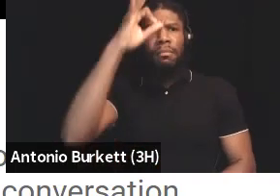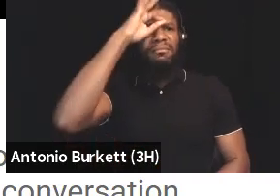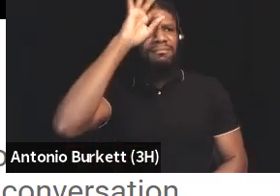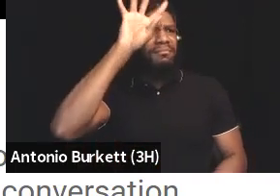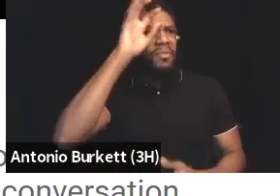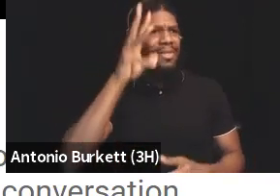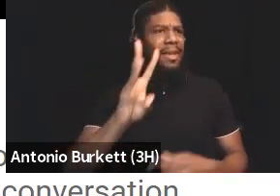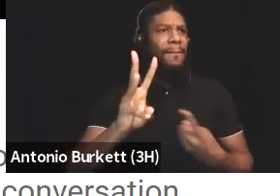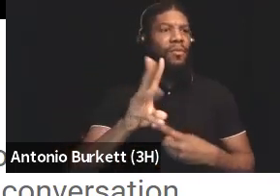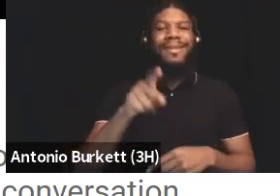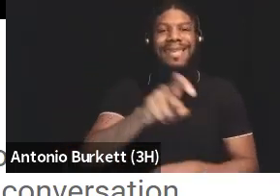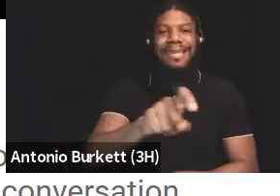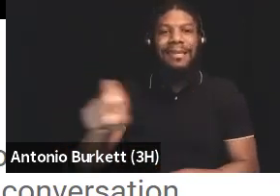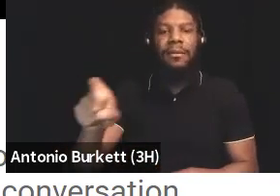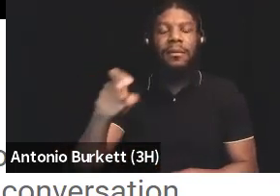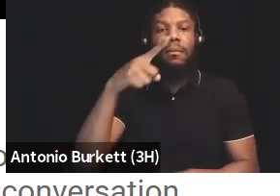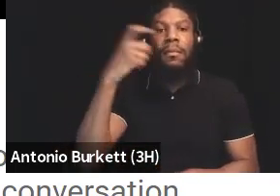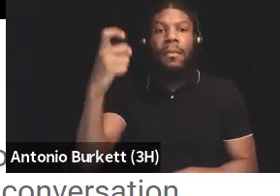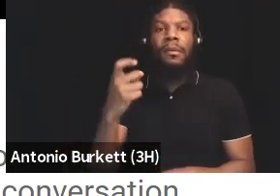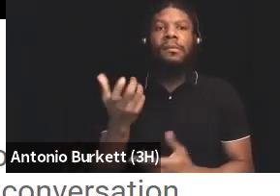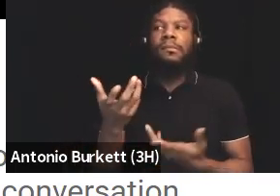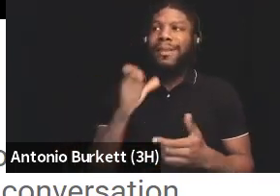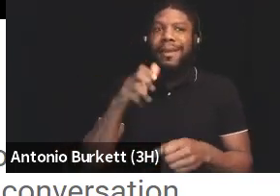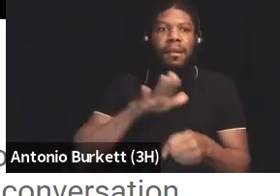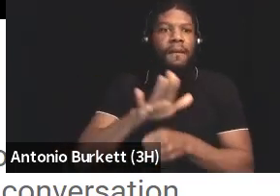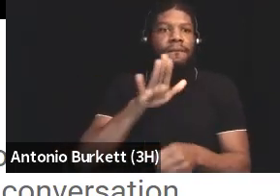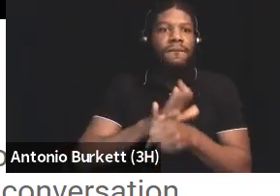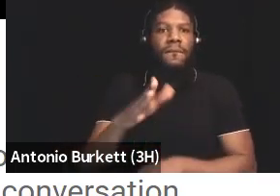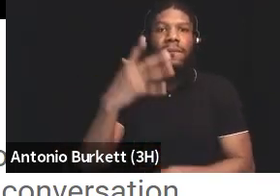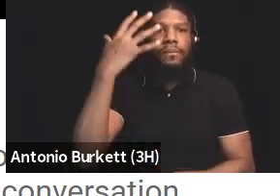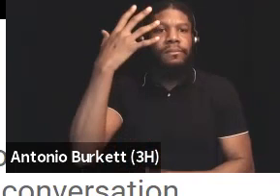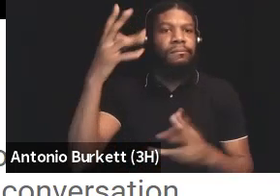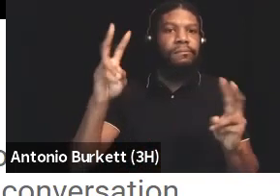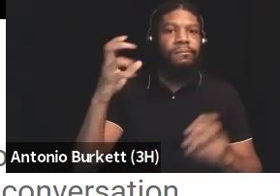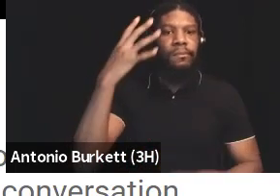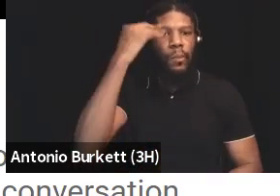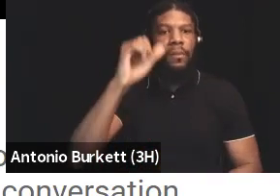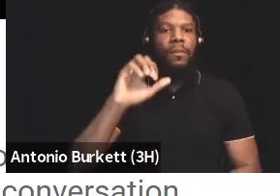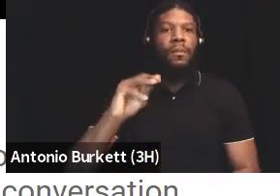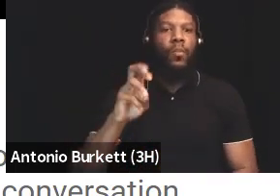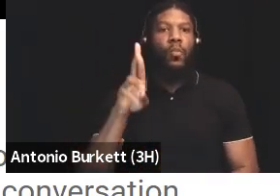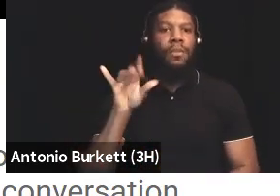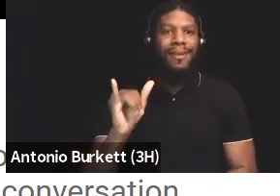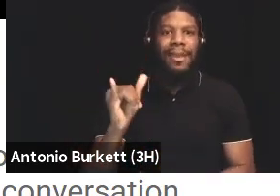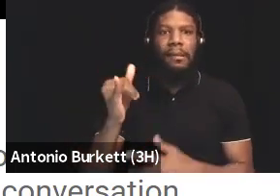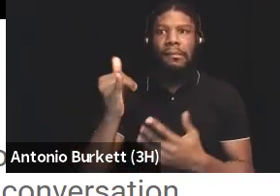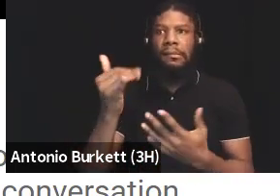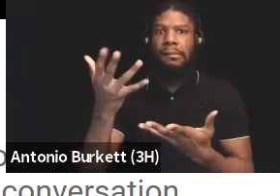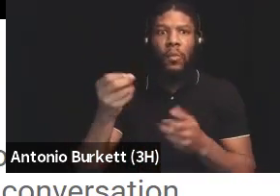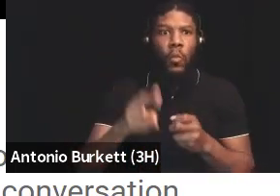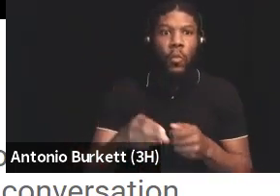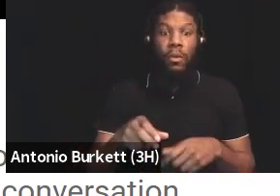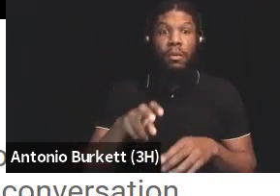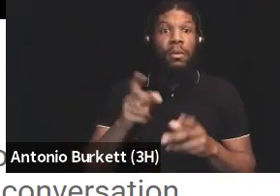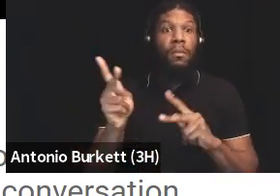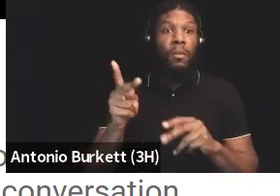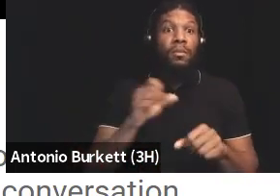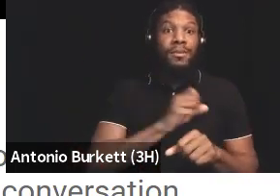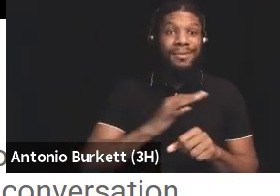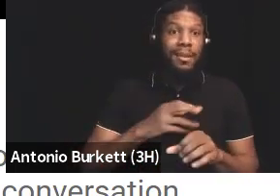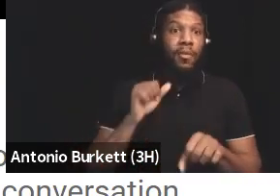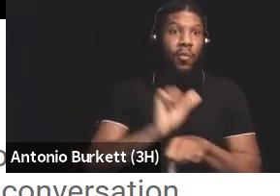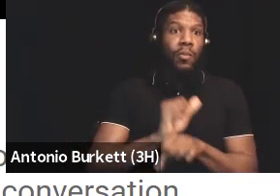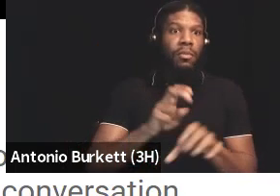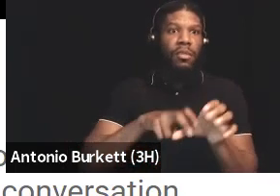because of lack of institutional memory or changes in staff. And so Jim Purdy was wonderful coming